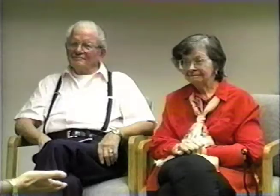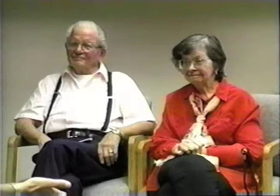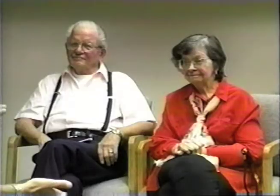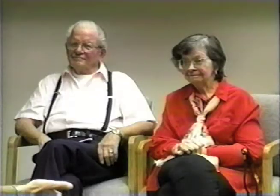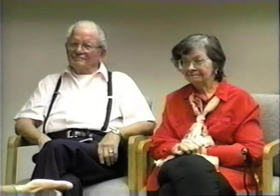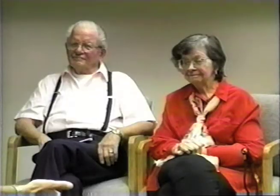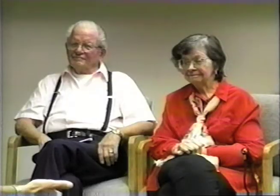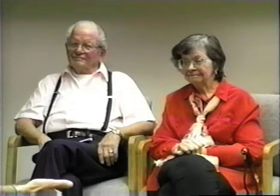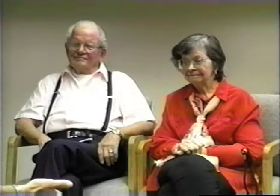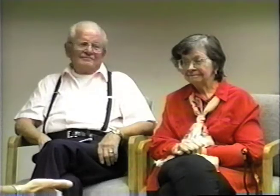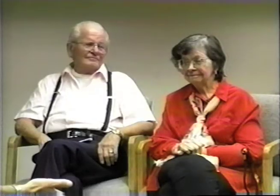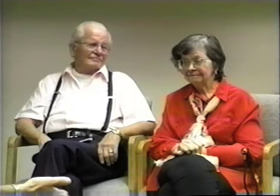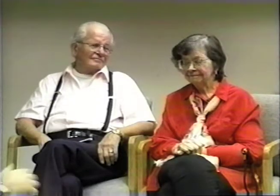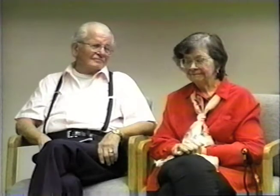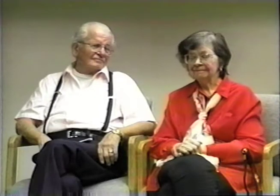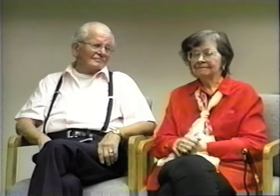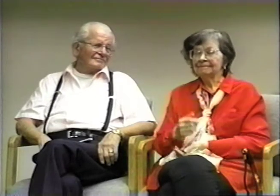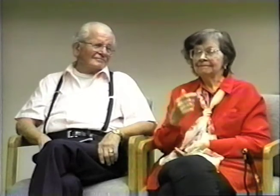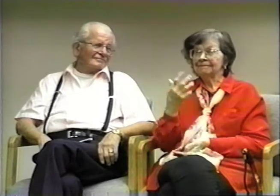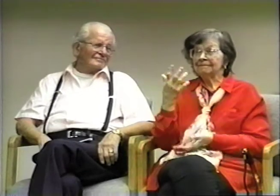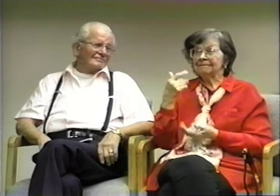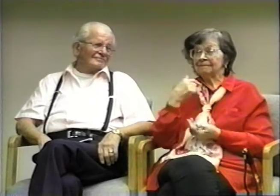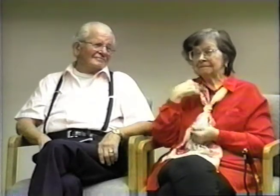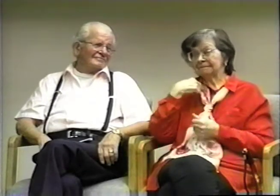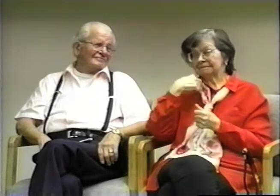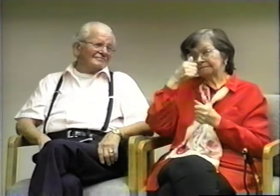Kathleen or Lloyd?